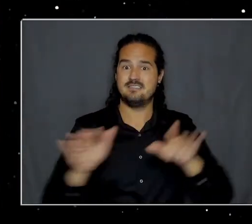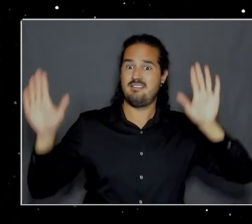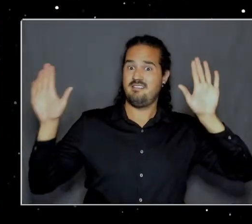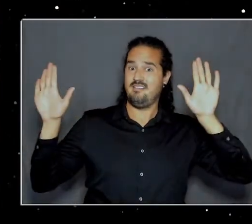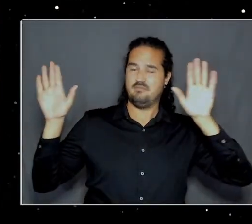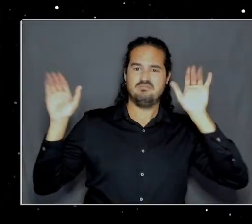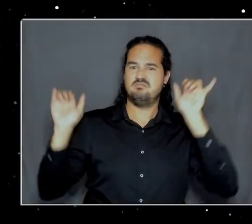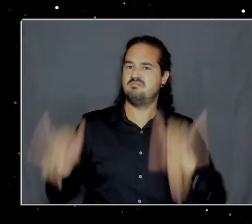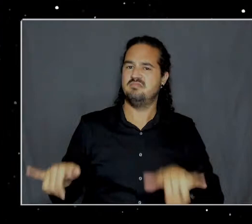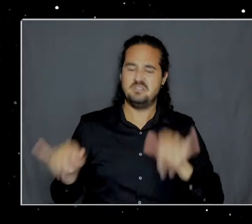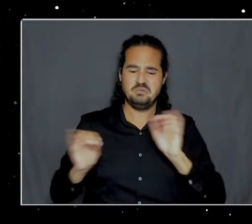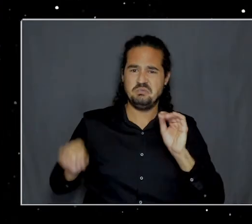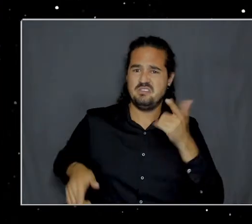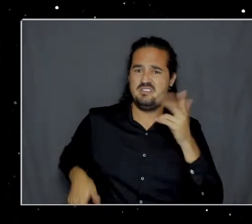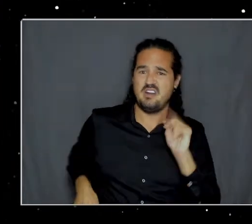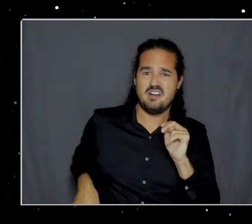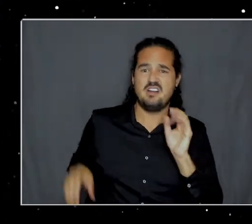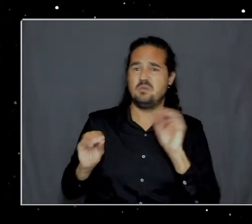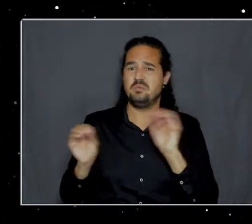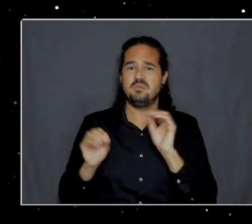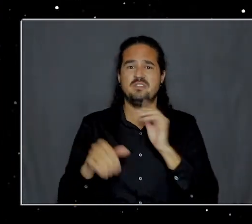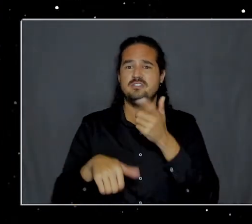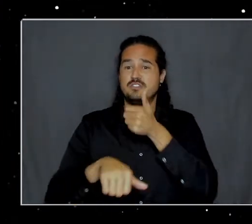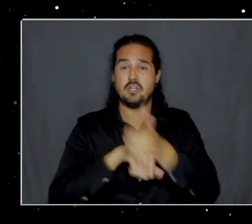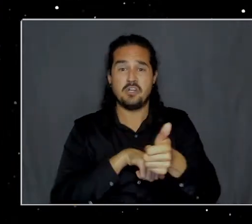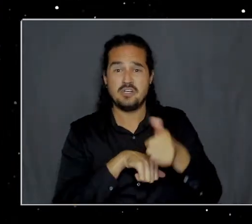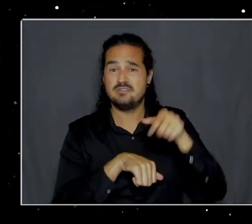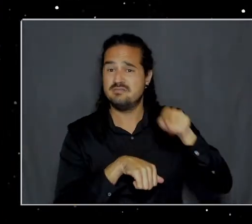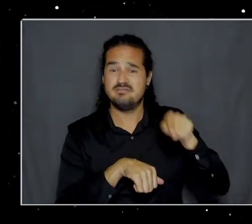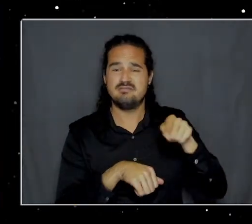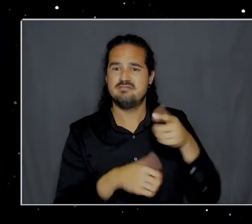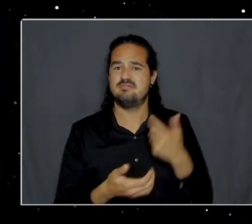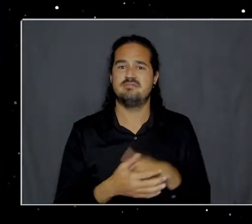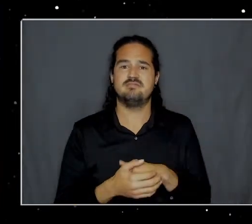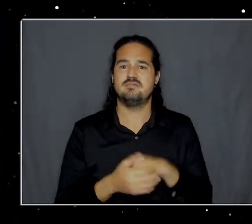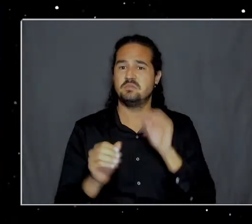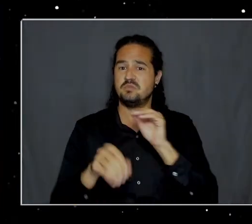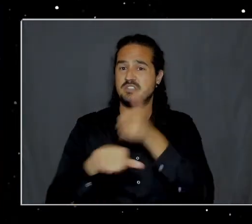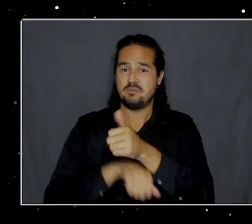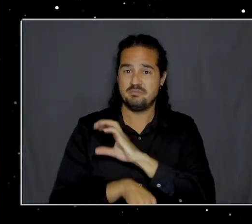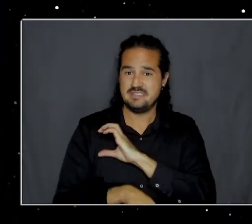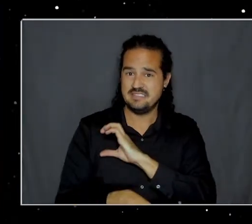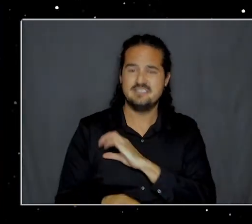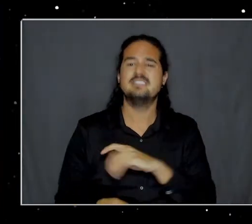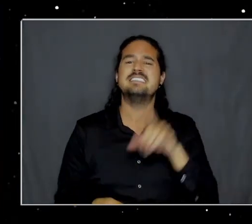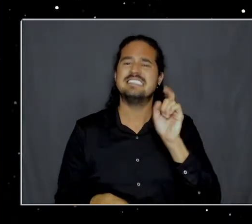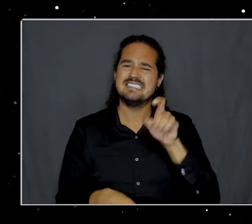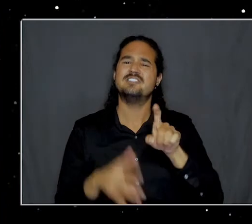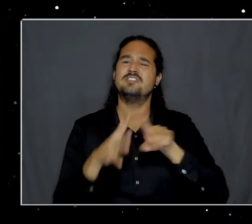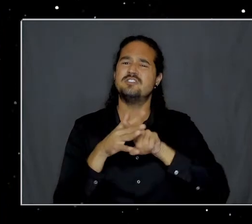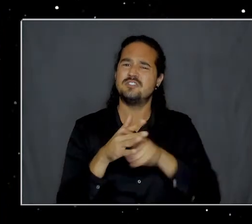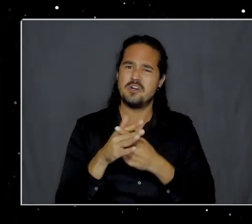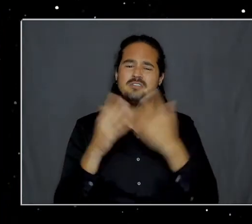CASE. KATRINA JOHNSON: AND IT NEEDS TO START HAVING SOME JUSTICE THAT HAS LONG BEEN DEFERRED AND DENIED FOR PEOPLE